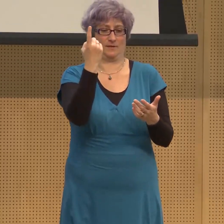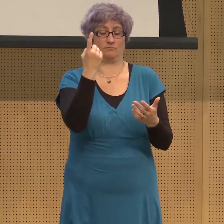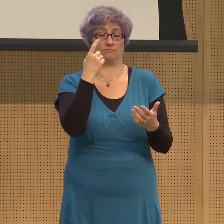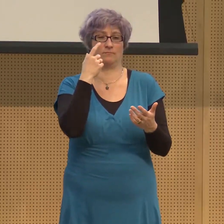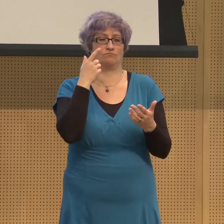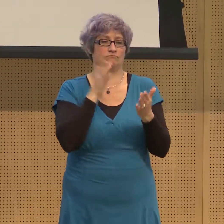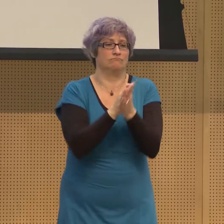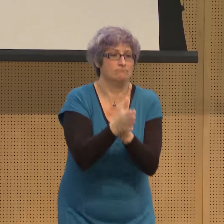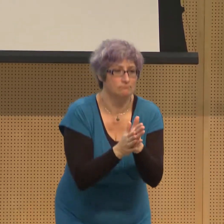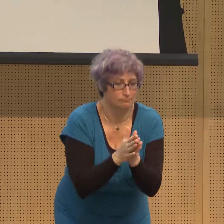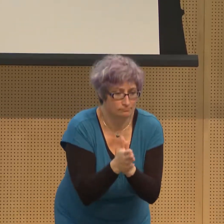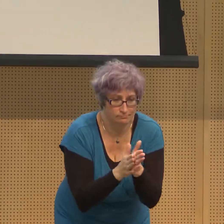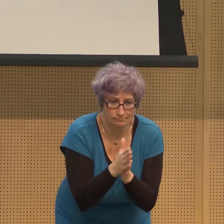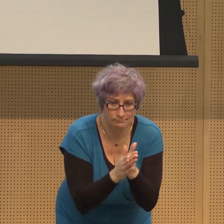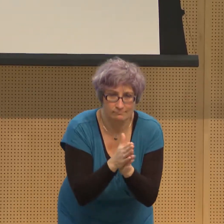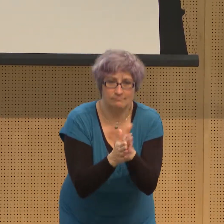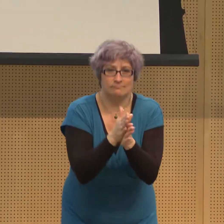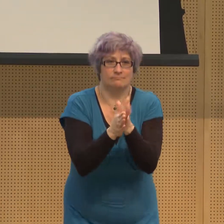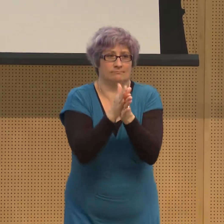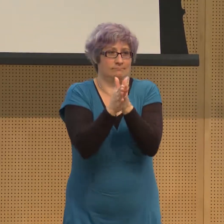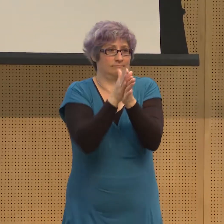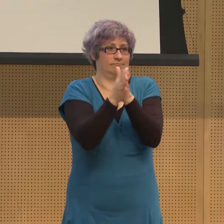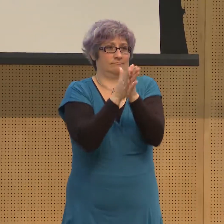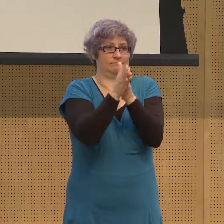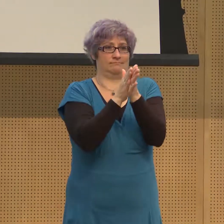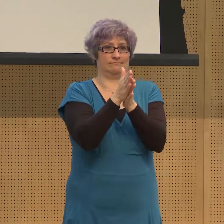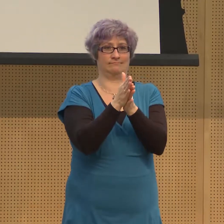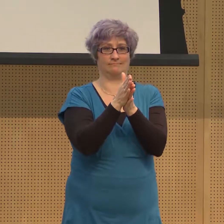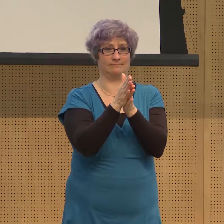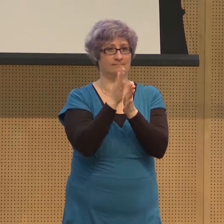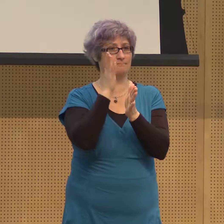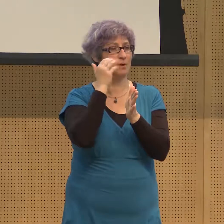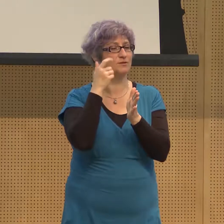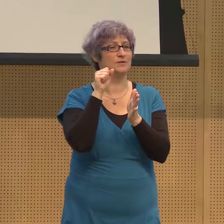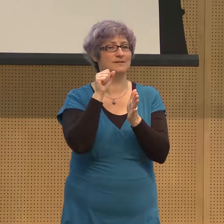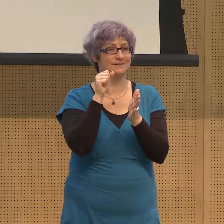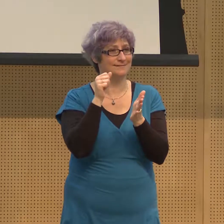You need to have that kind of drive behind you.